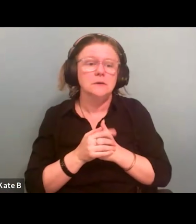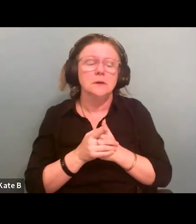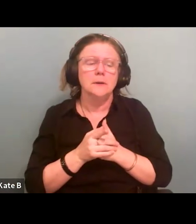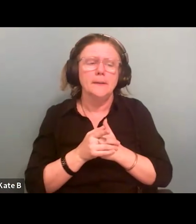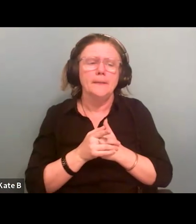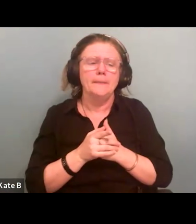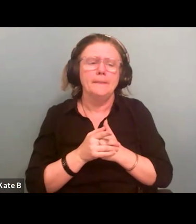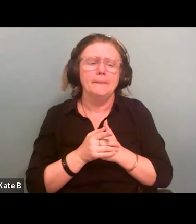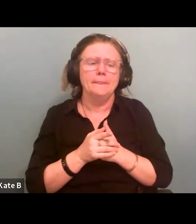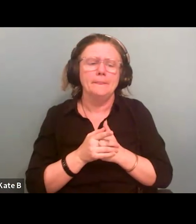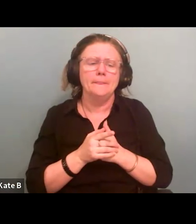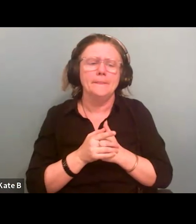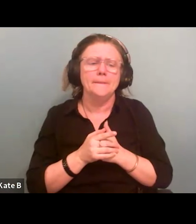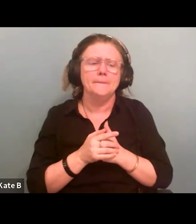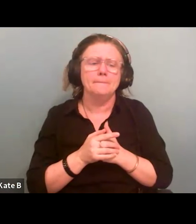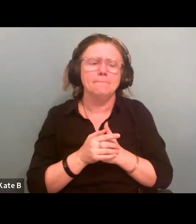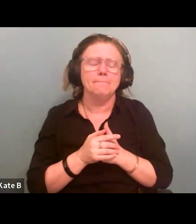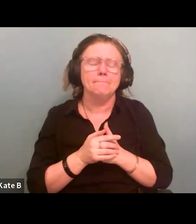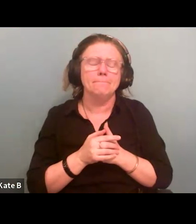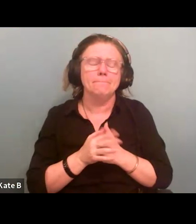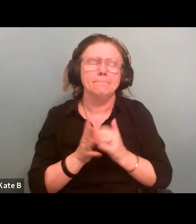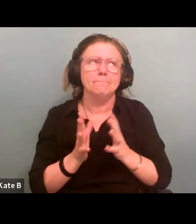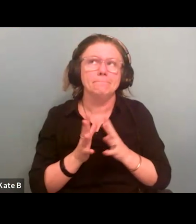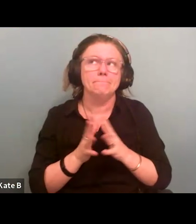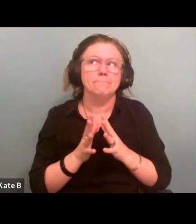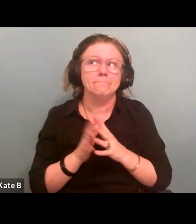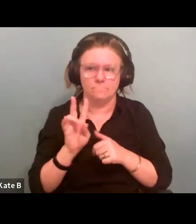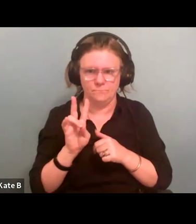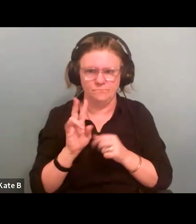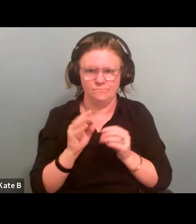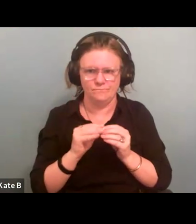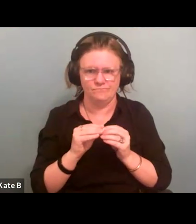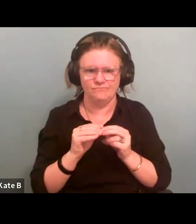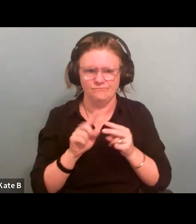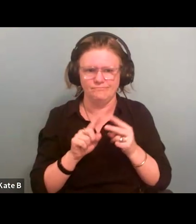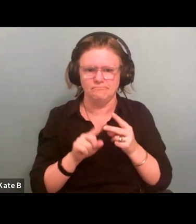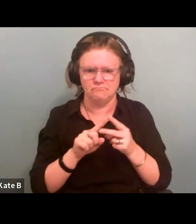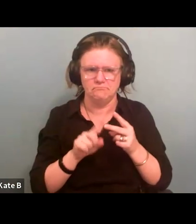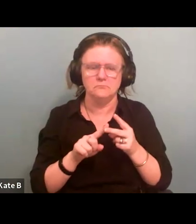there's two main things that an Area Agency on Aging